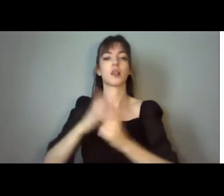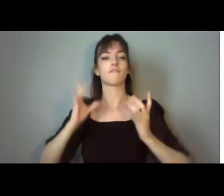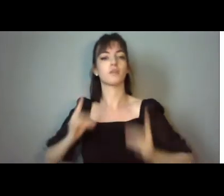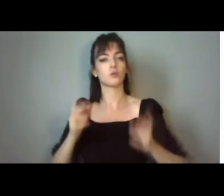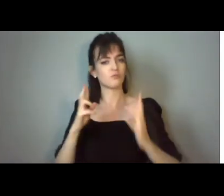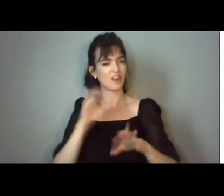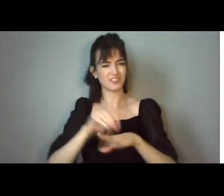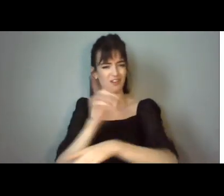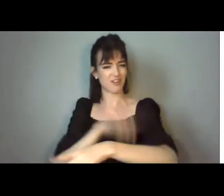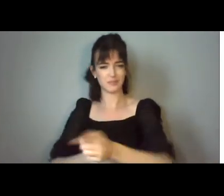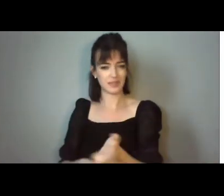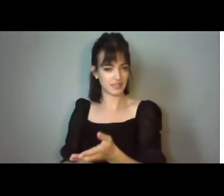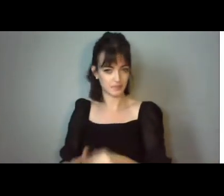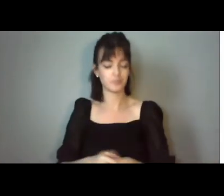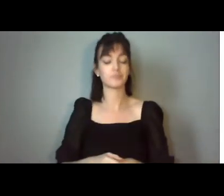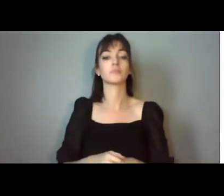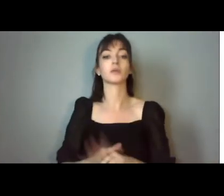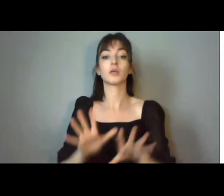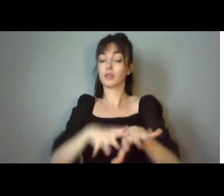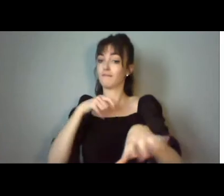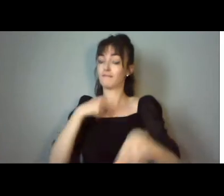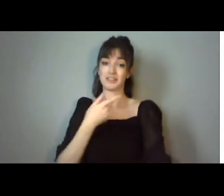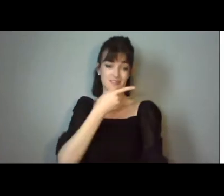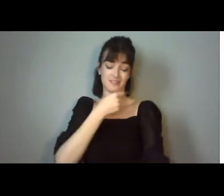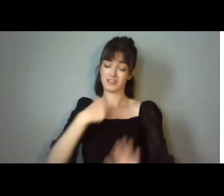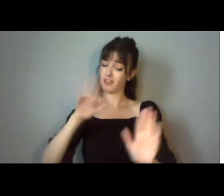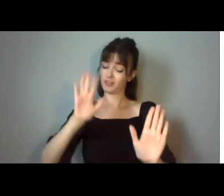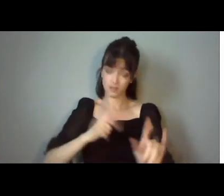The convention refutes the devalued perceptions of persons with disabilities,